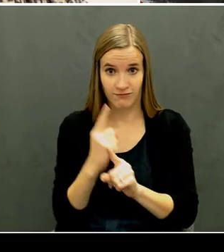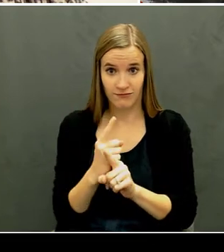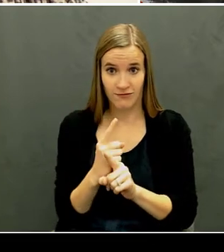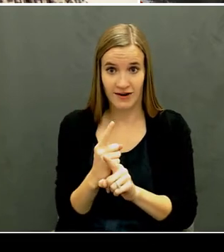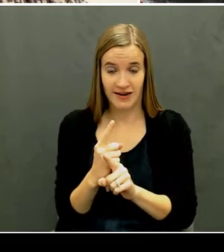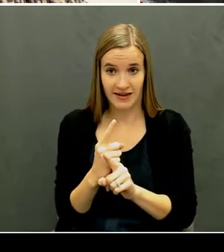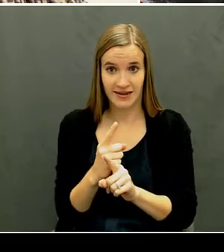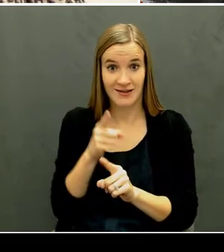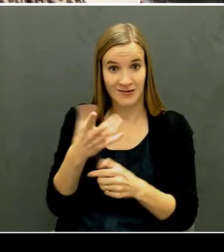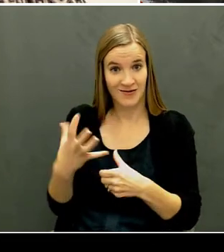Wade Blank?